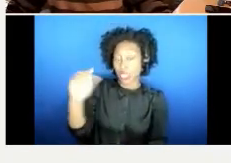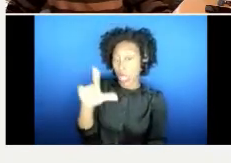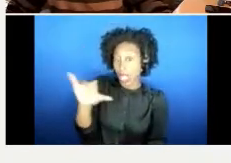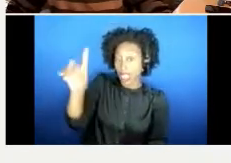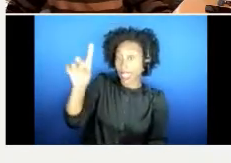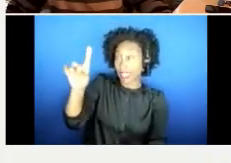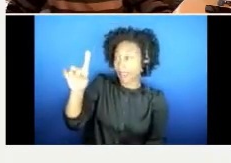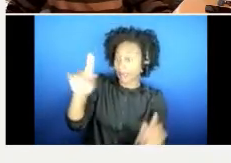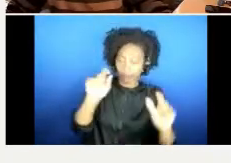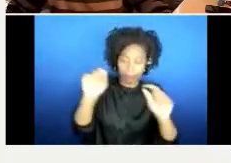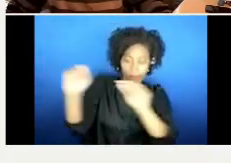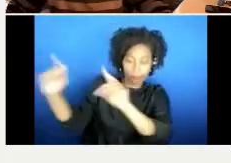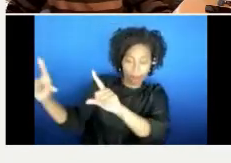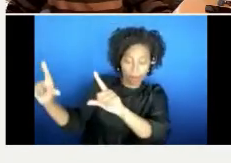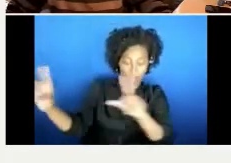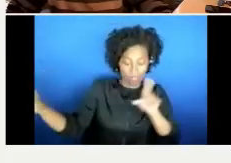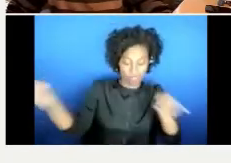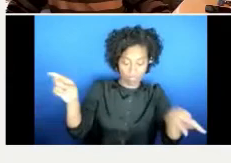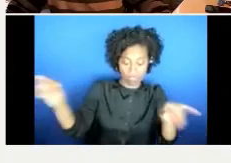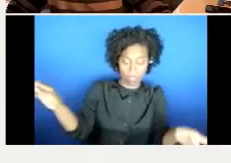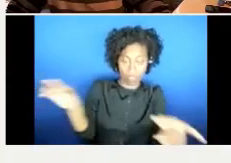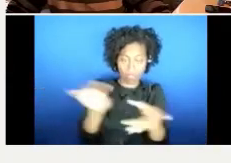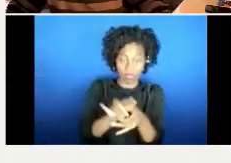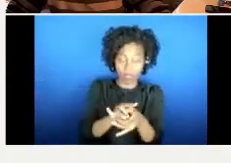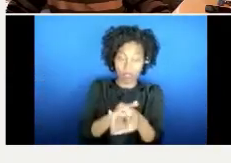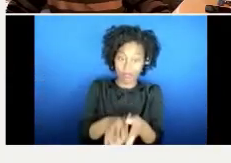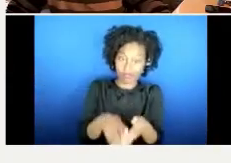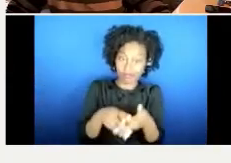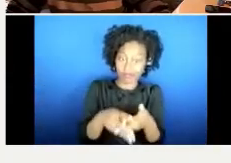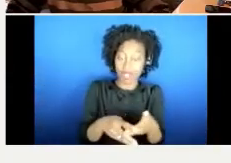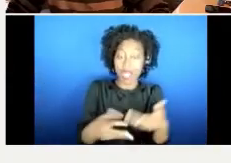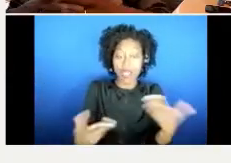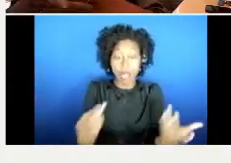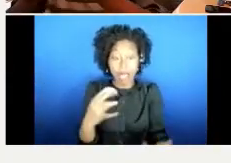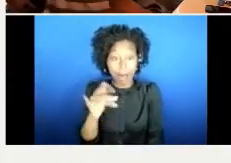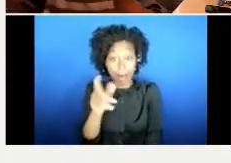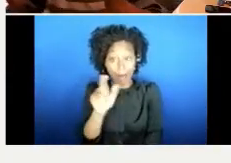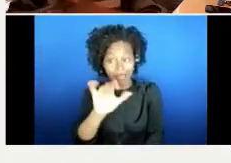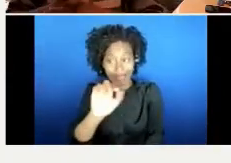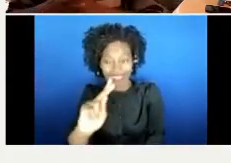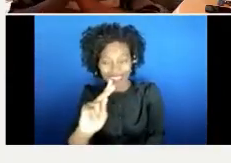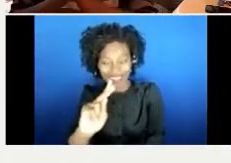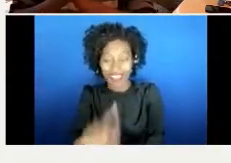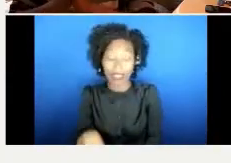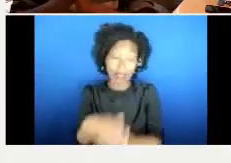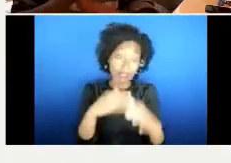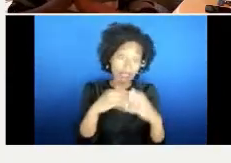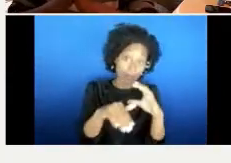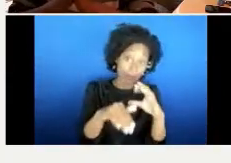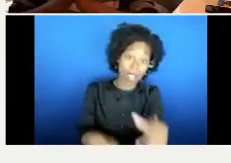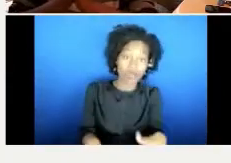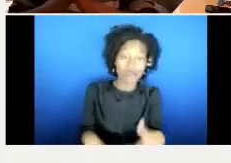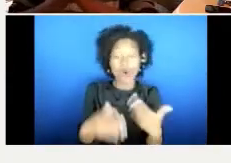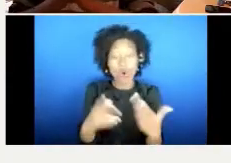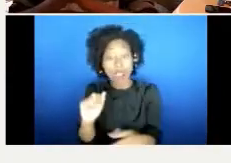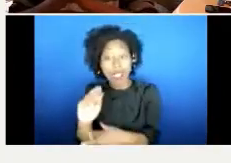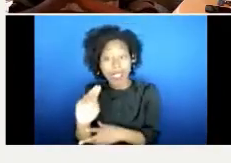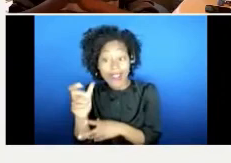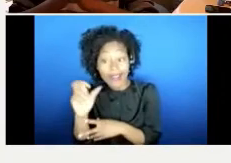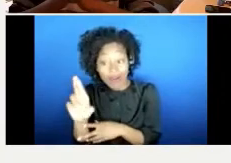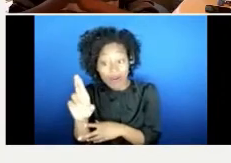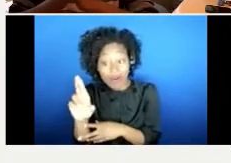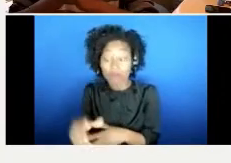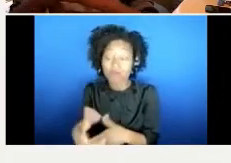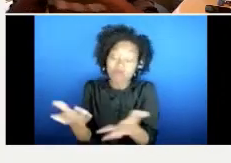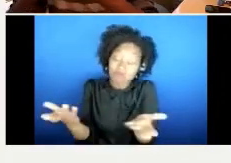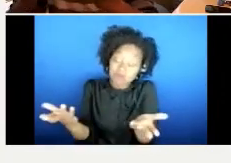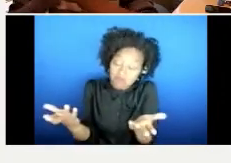addresses or you can use that anchoring feature. Those are the most common things that you